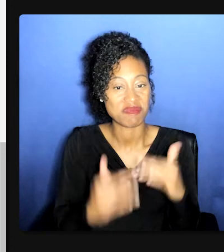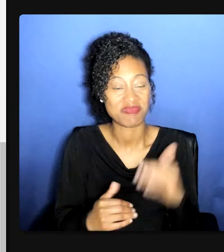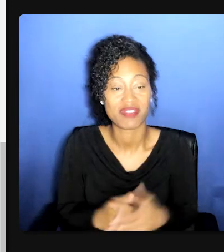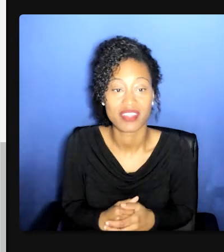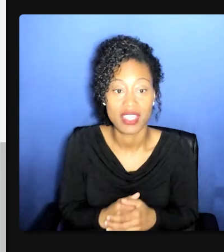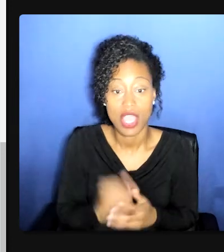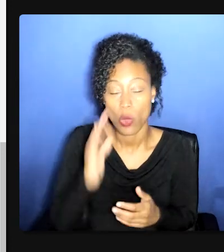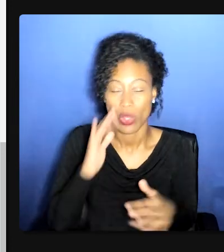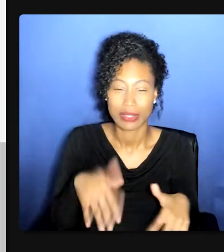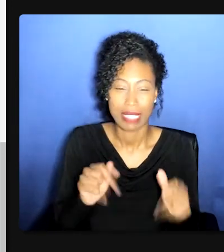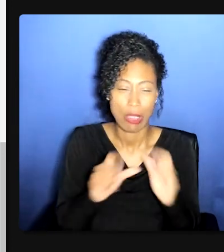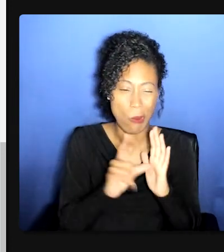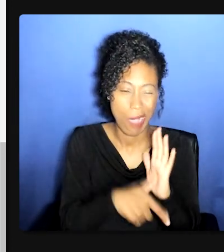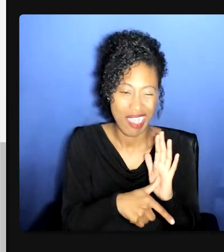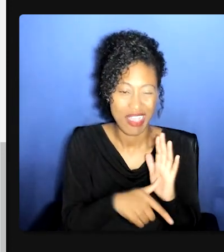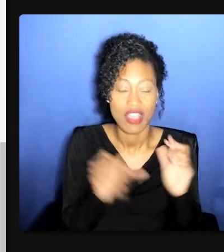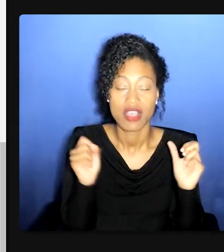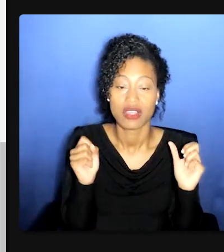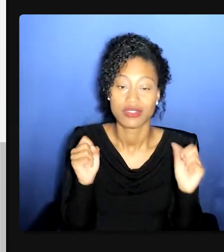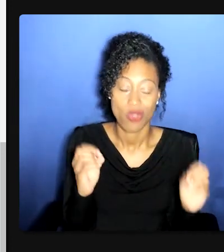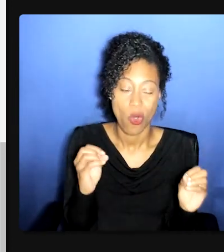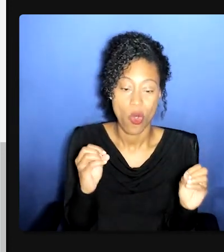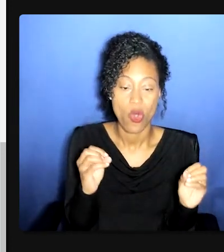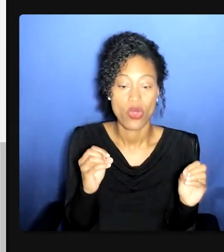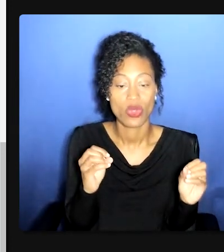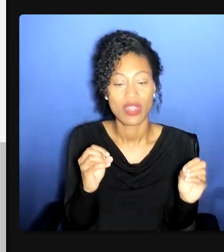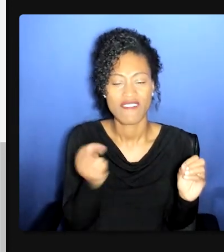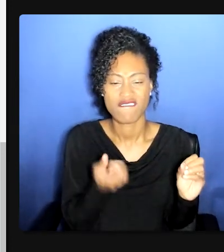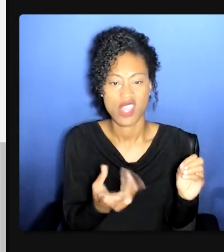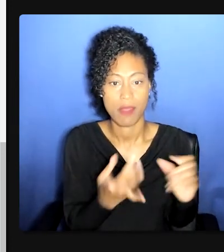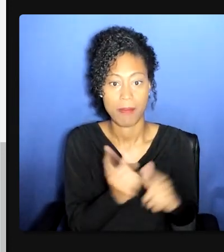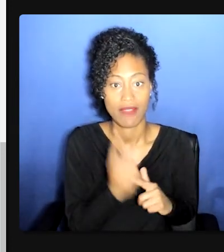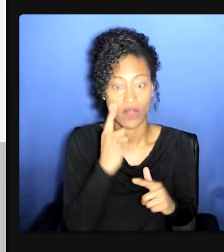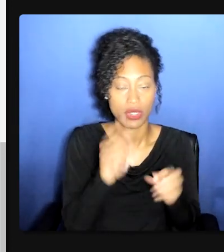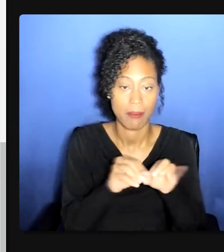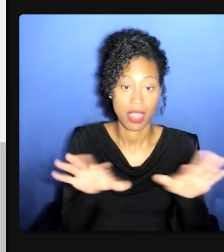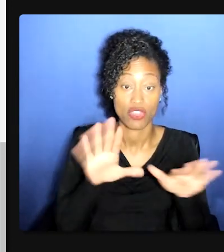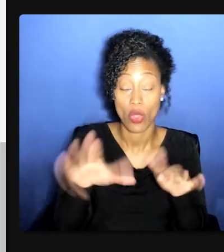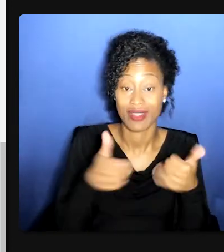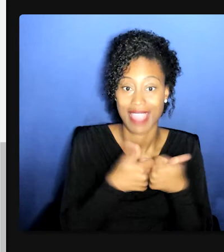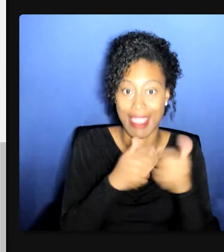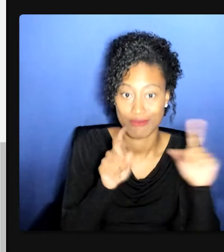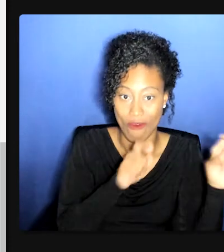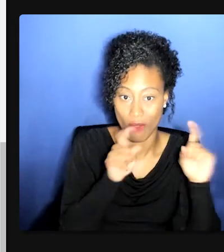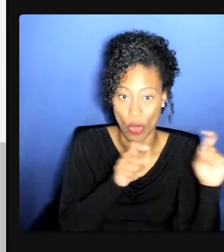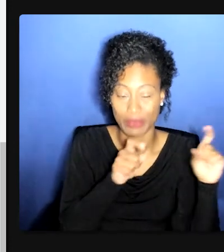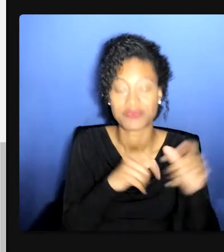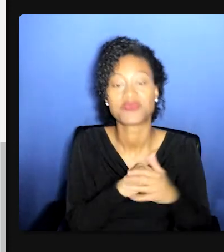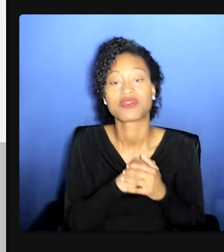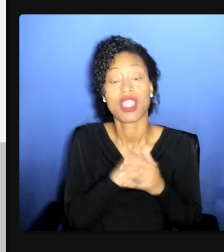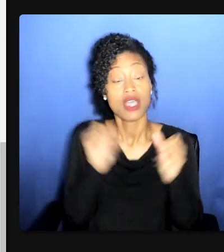It takes a little while to deploy your game servers.